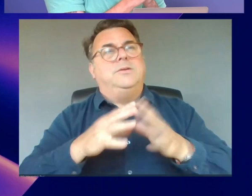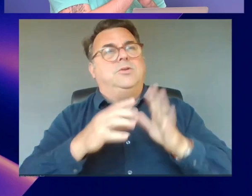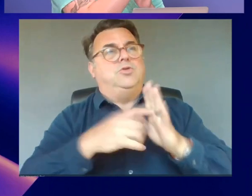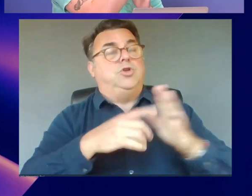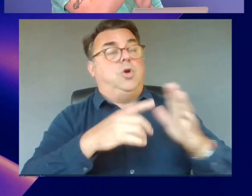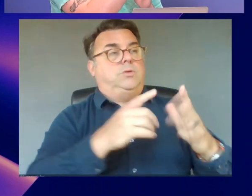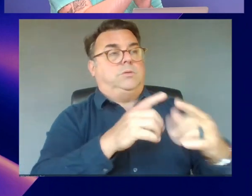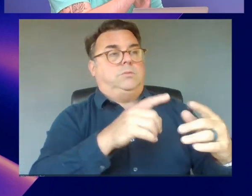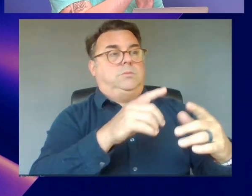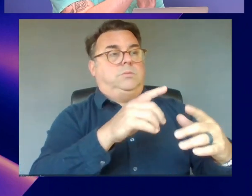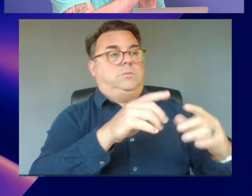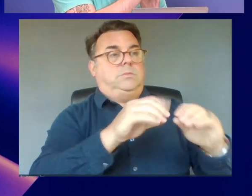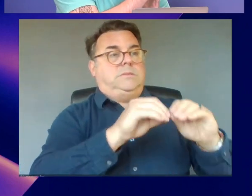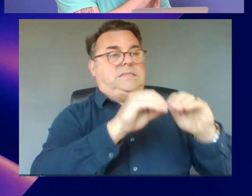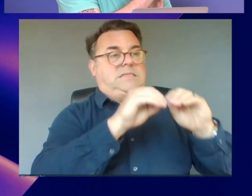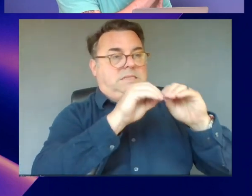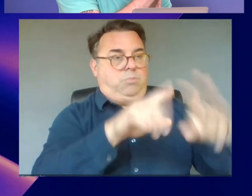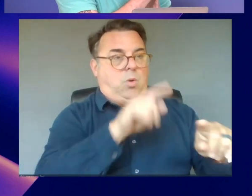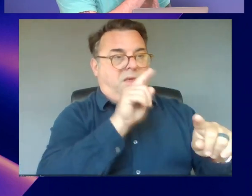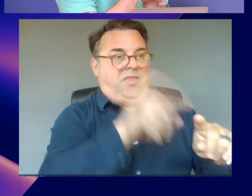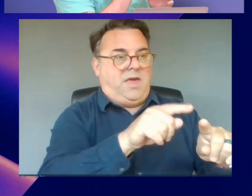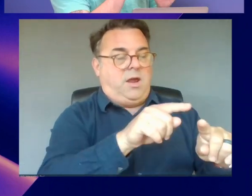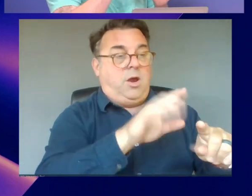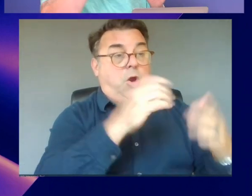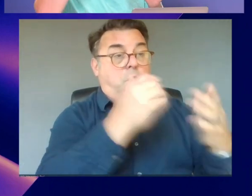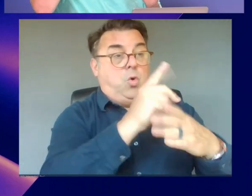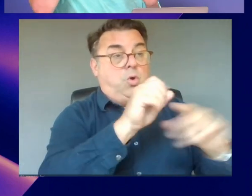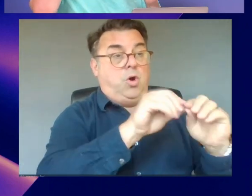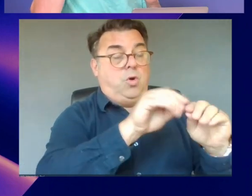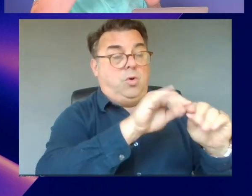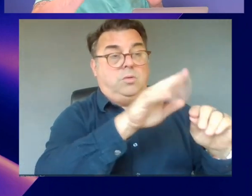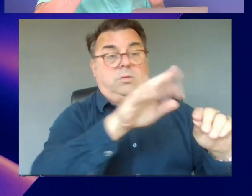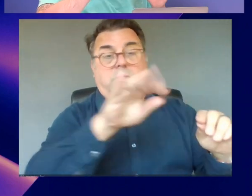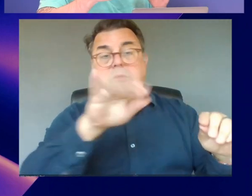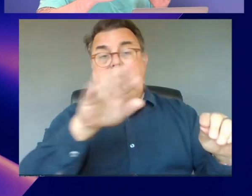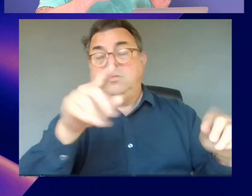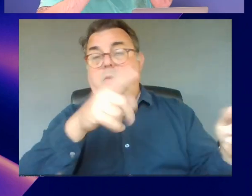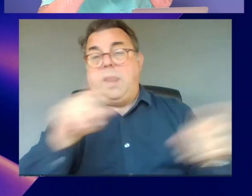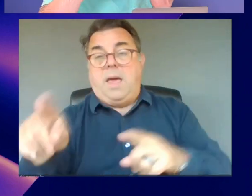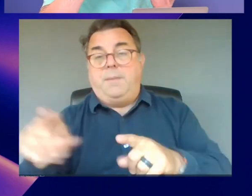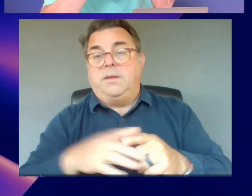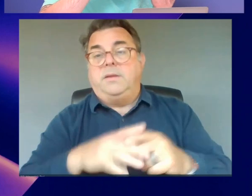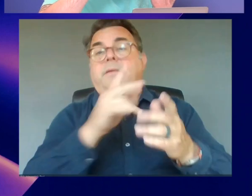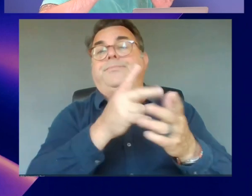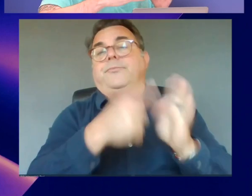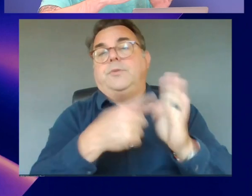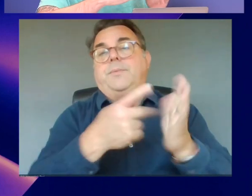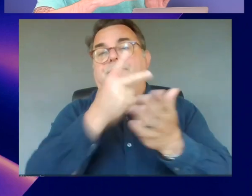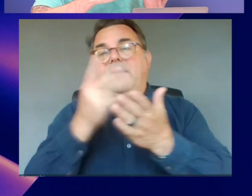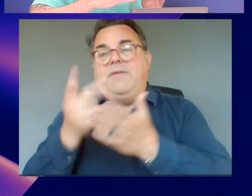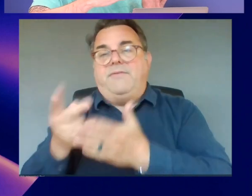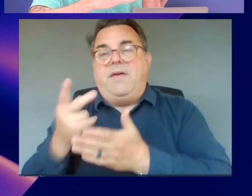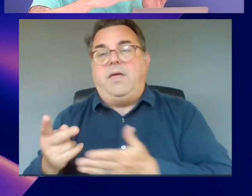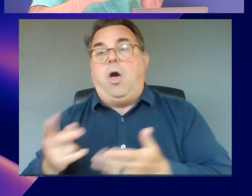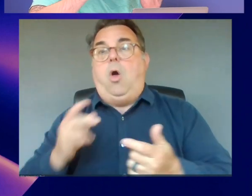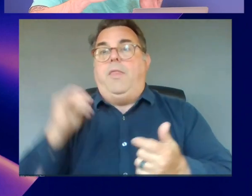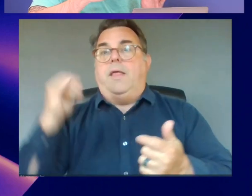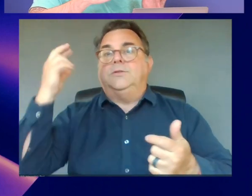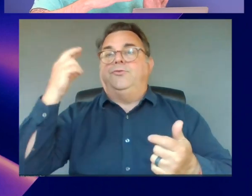and at this point in time, the new code got deployed. And then we saw a bunch of failures and exceptions. So clearly that new code was messed up.